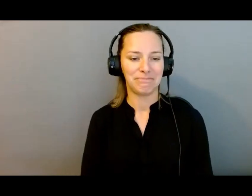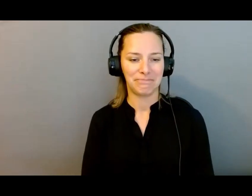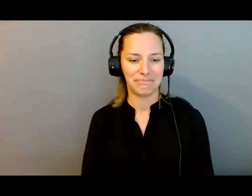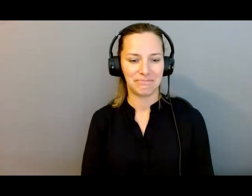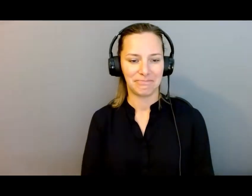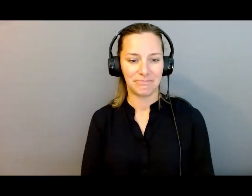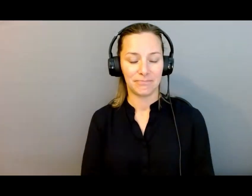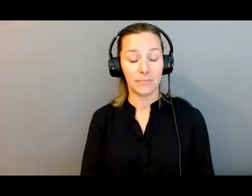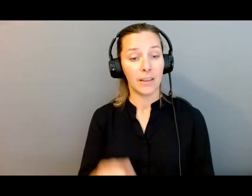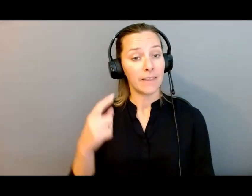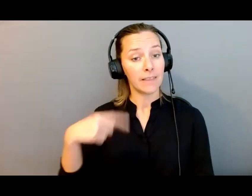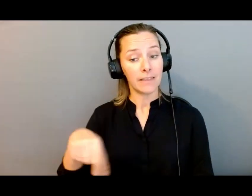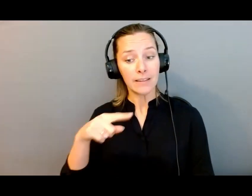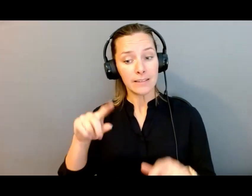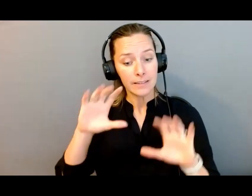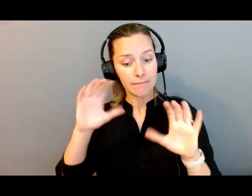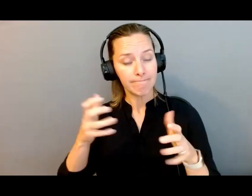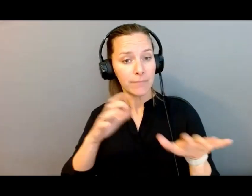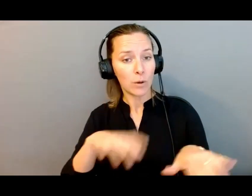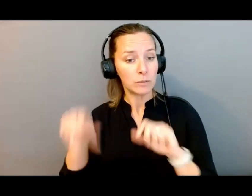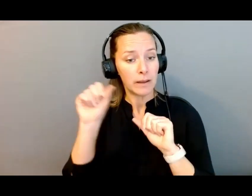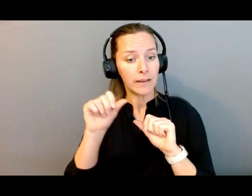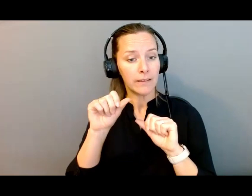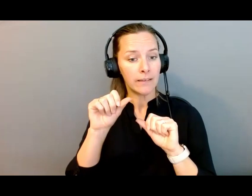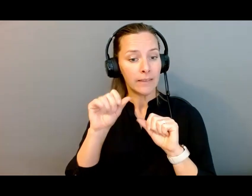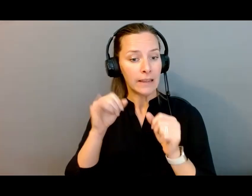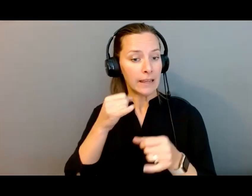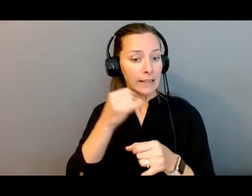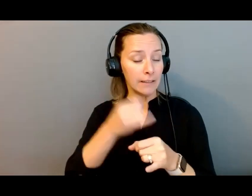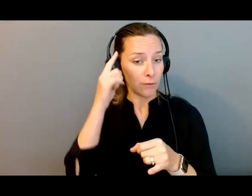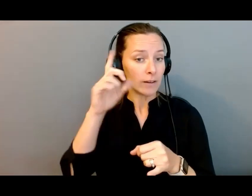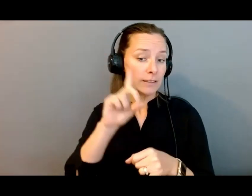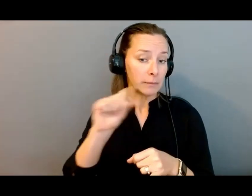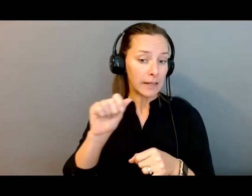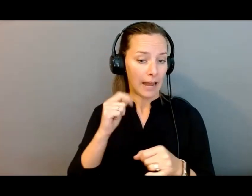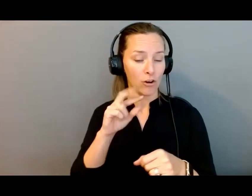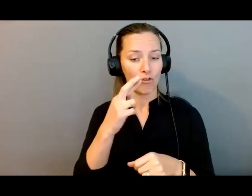The series is hosted by the Institute for Disability and Rehabilitation Research,